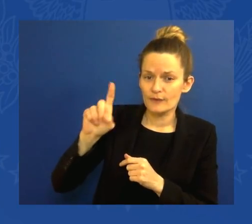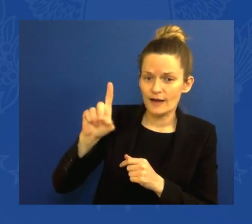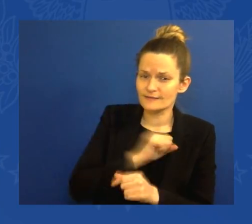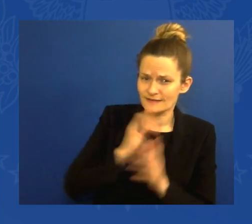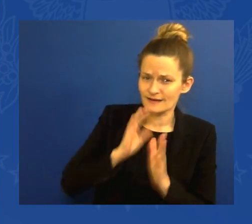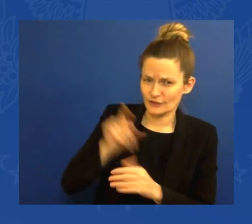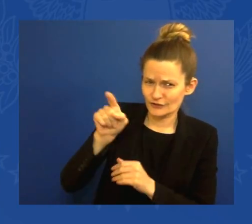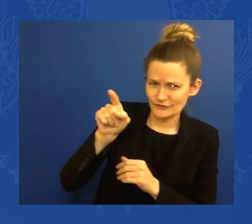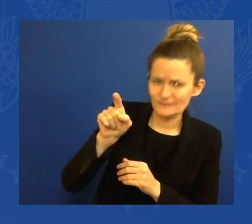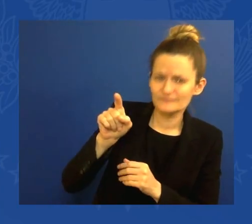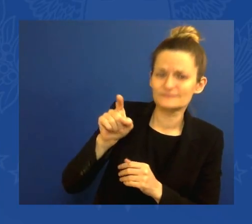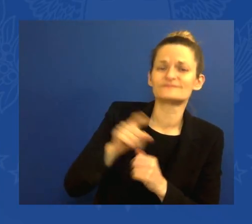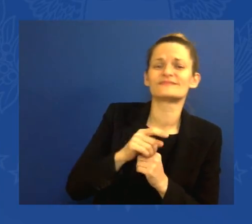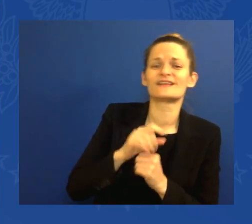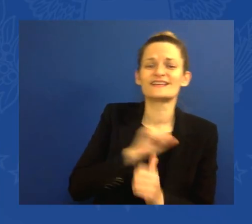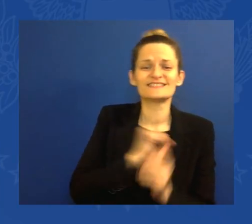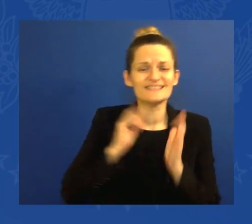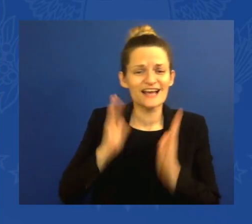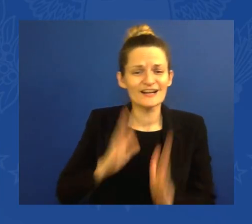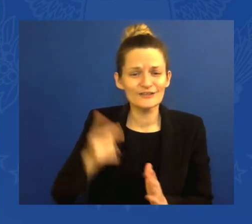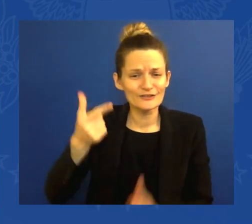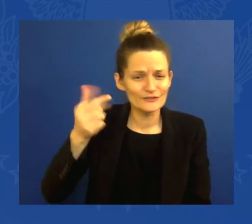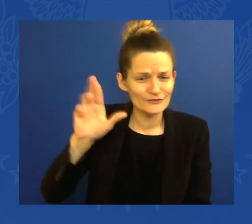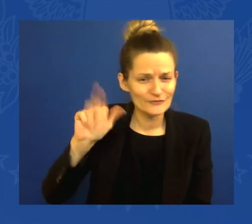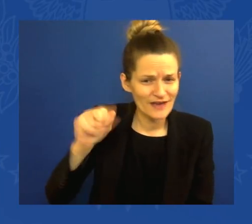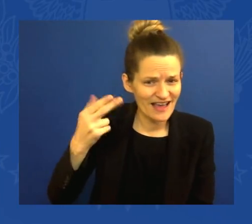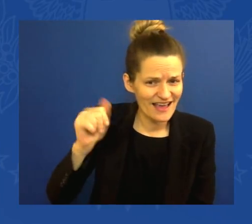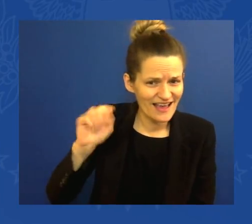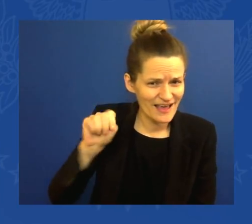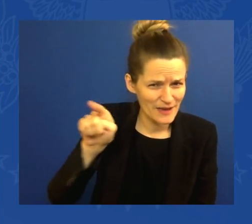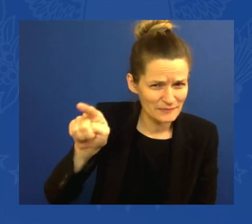By the way, Lindsay used to be a really close friend, I'm going to work on it again.